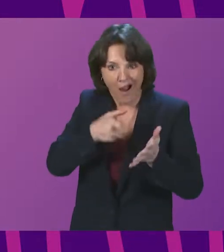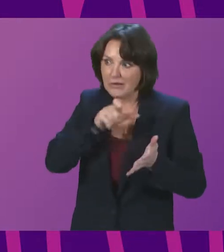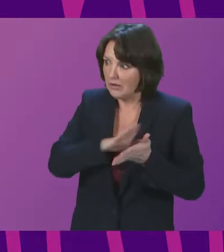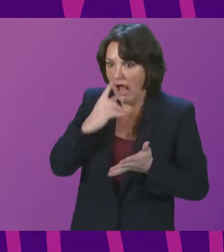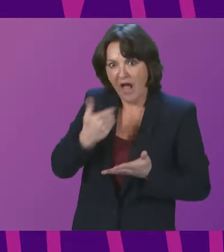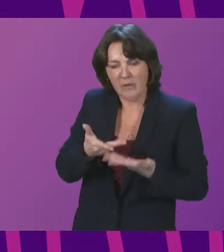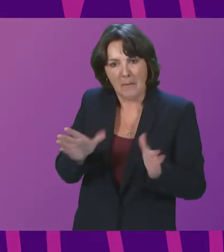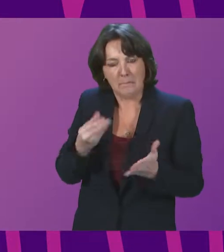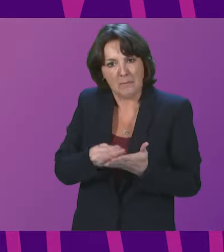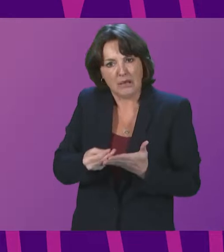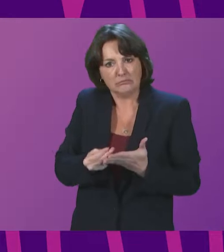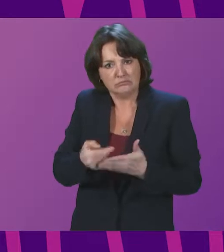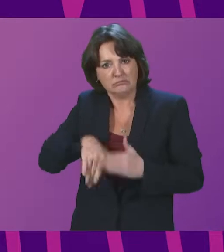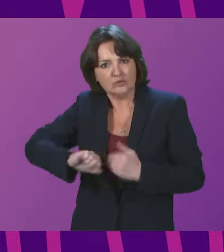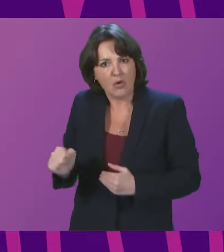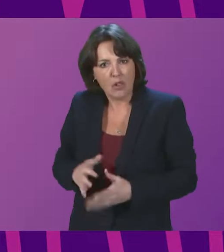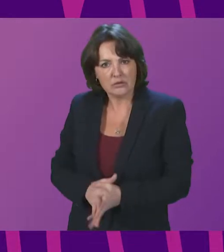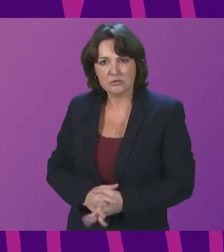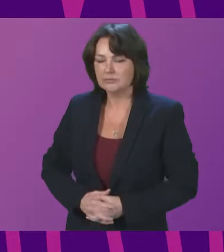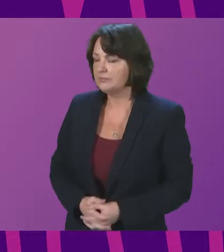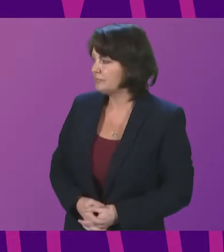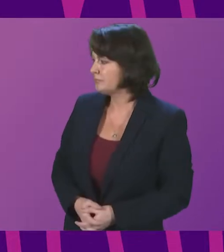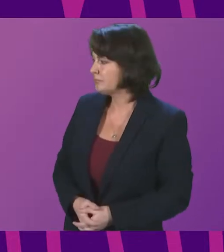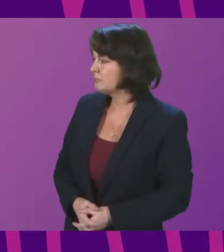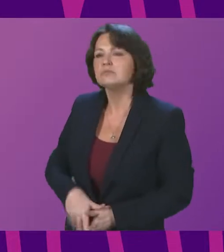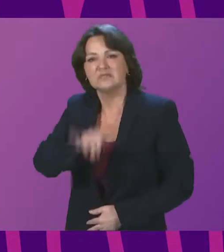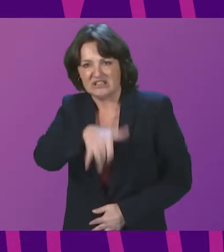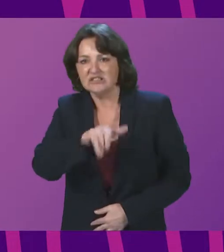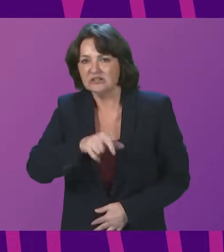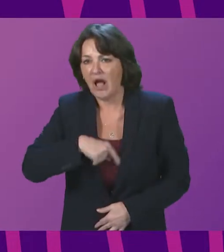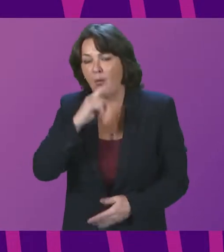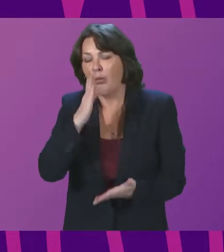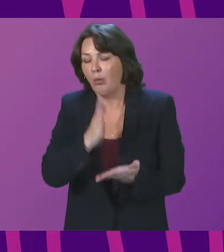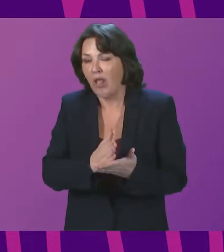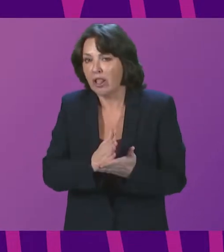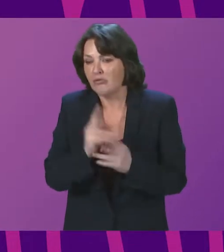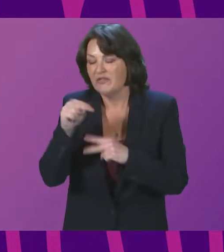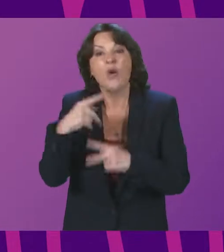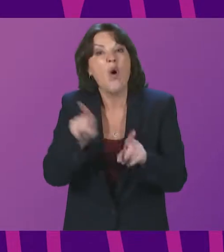Yes, I will ensure that that review happens.